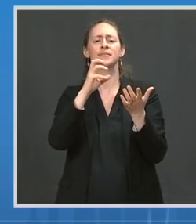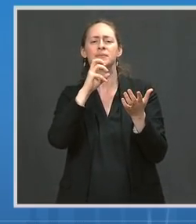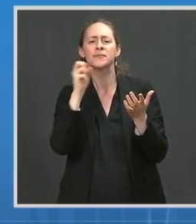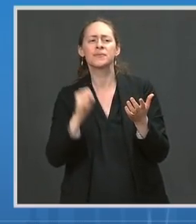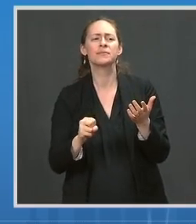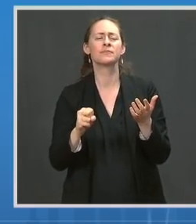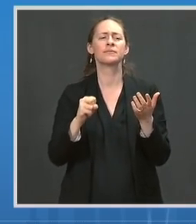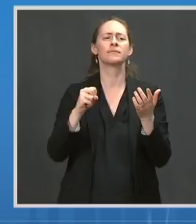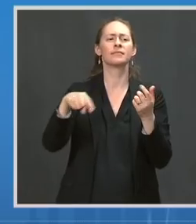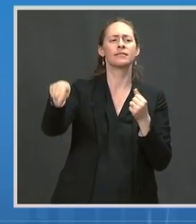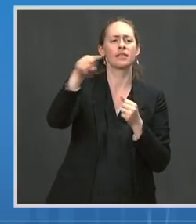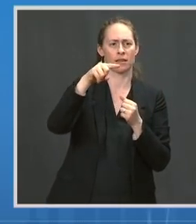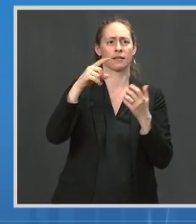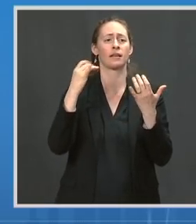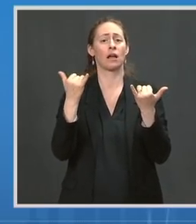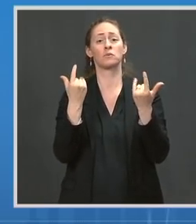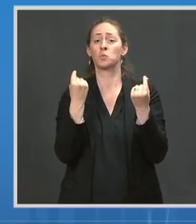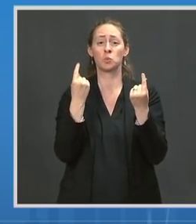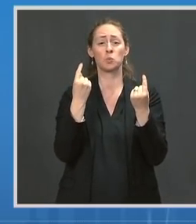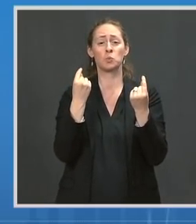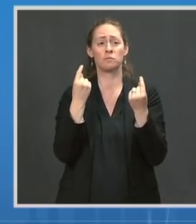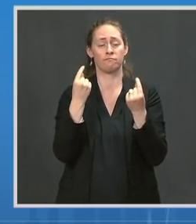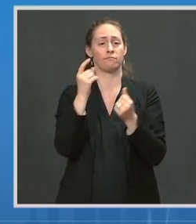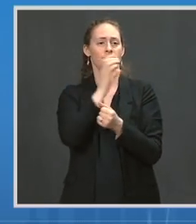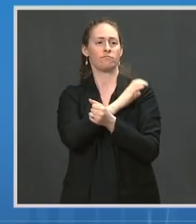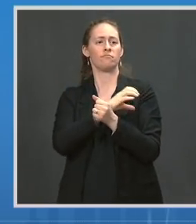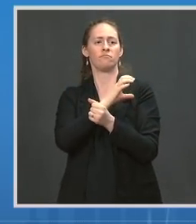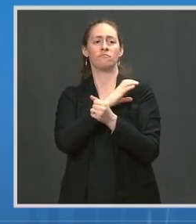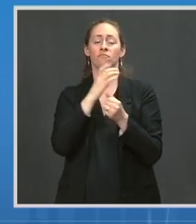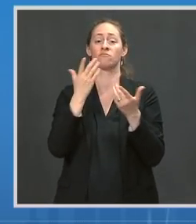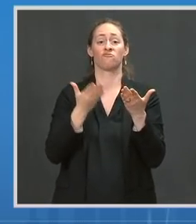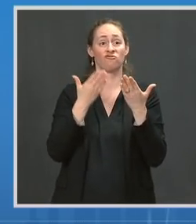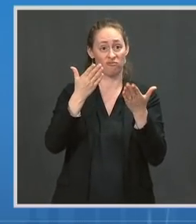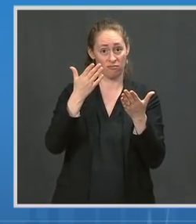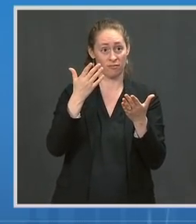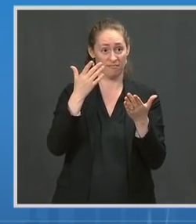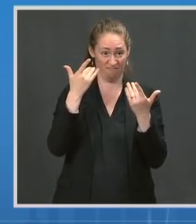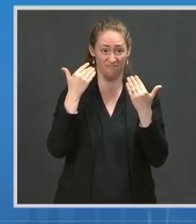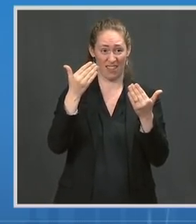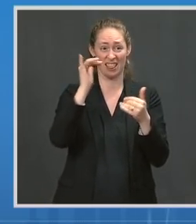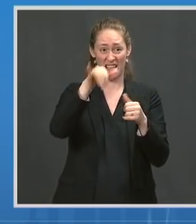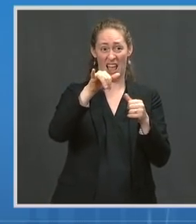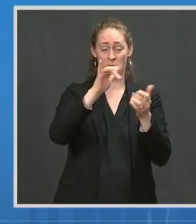the panel recommends against the use of bamlanivimab monotherapy.